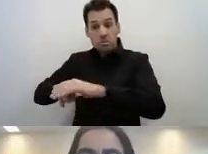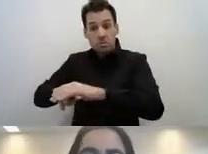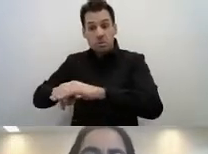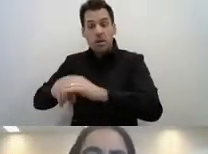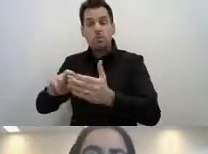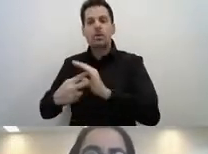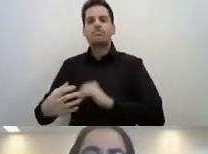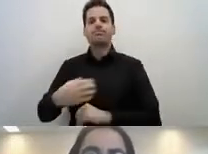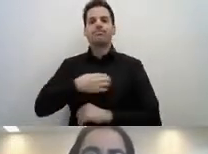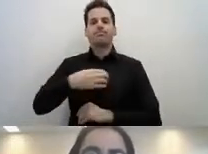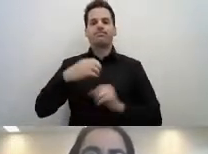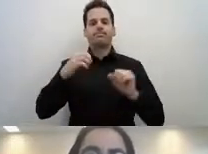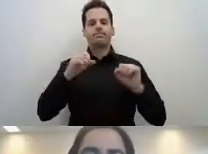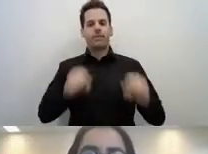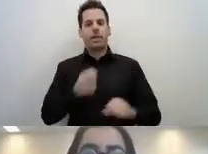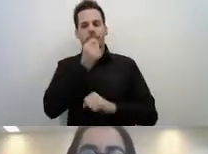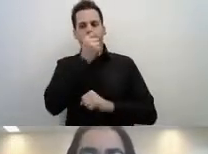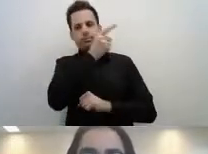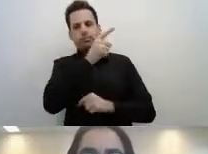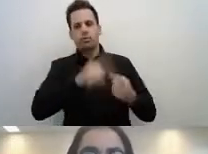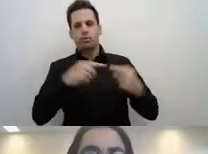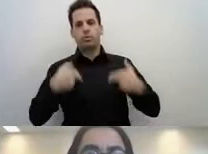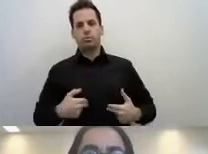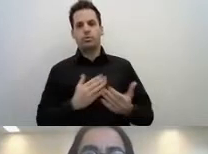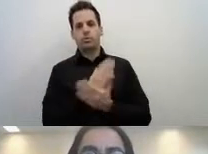rights have been violated in this way and our job at the manitoba human rights commission is